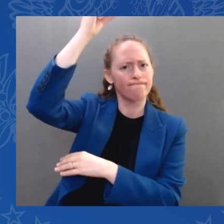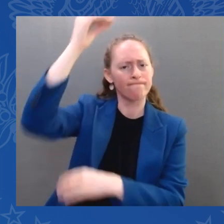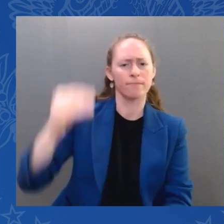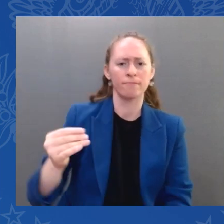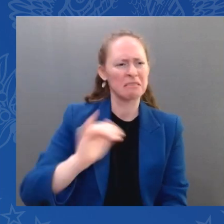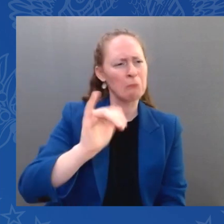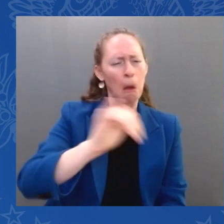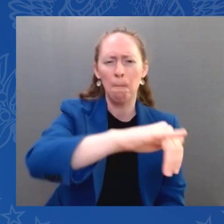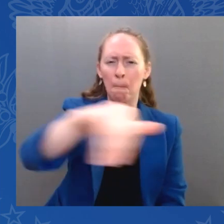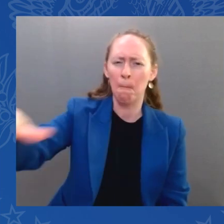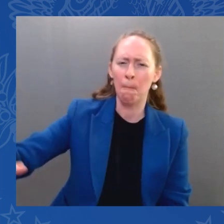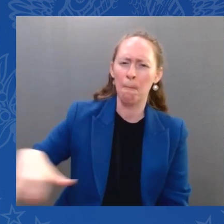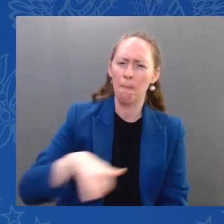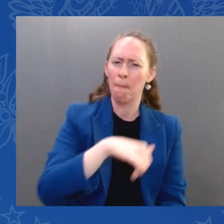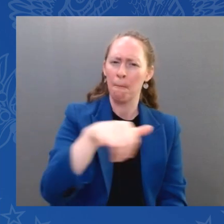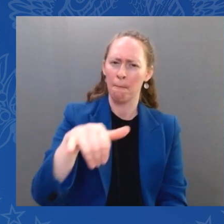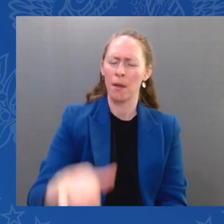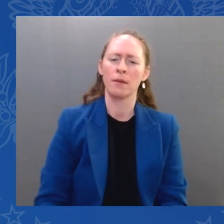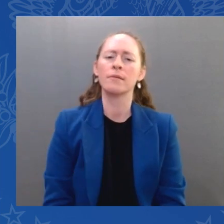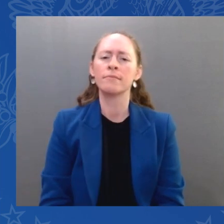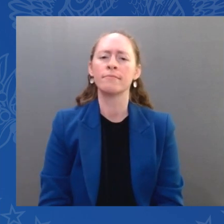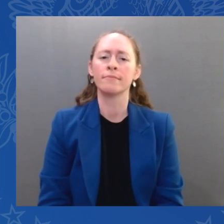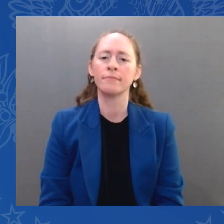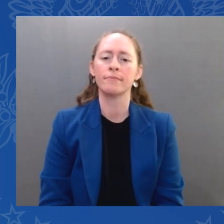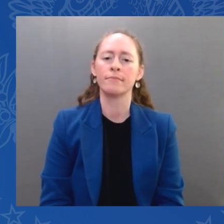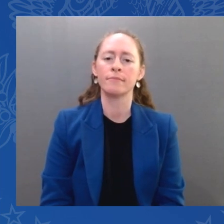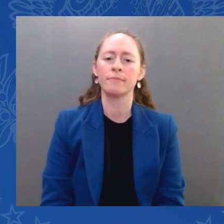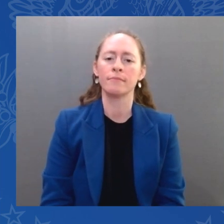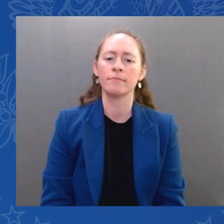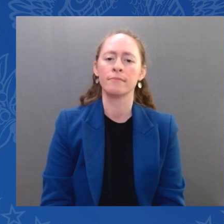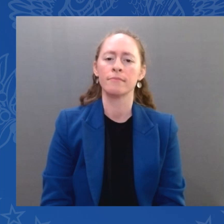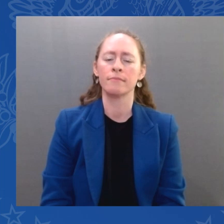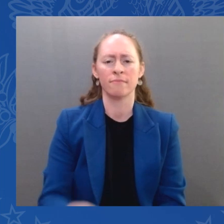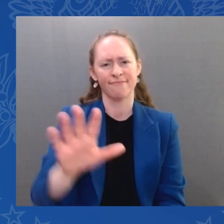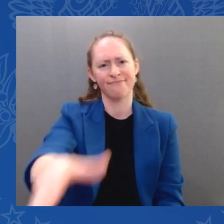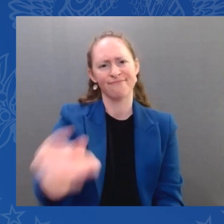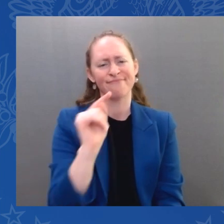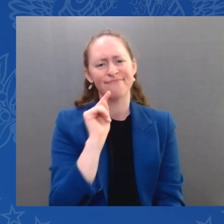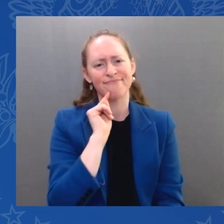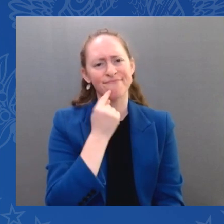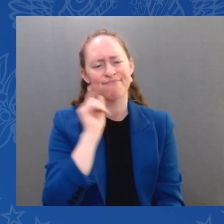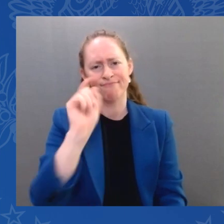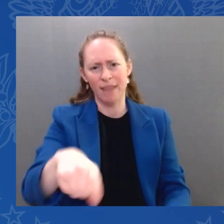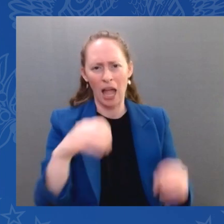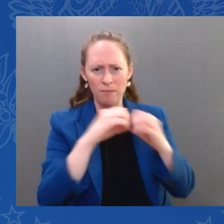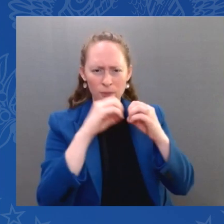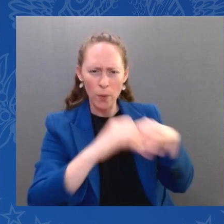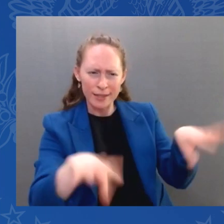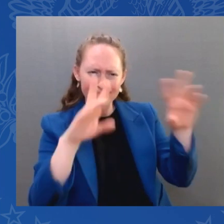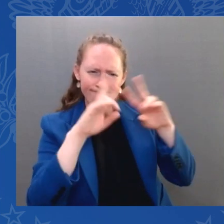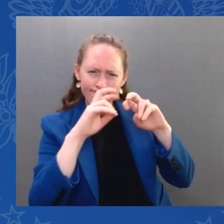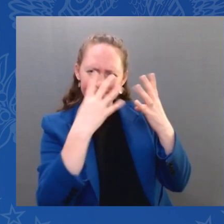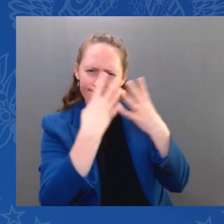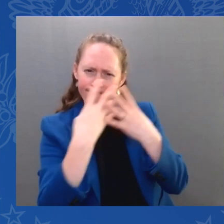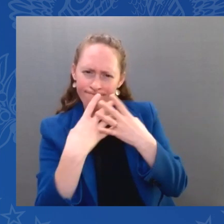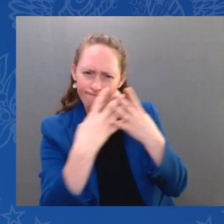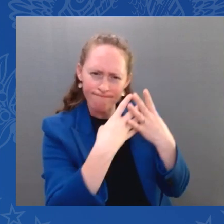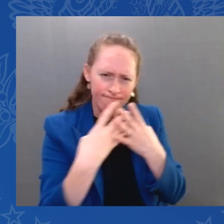out of the hands of felons, fugitives, and those under domestic violence restraining orders. Expanded background checks are something